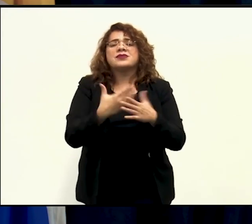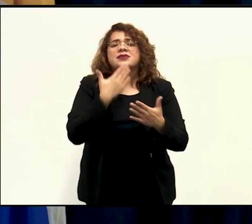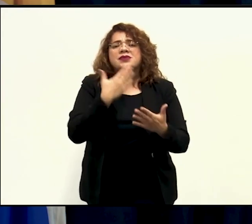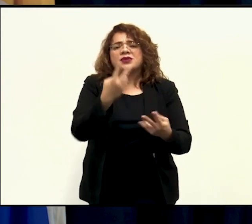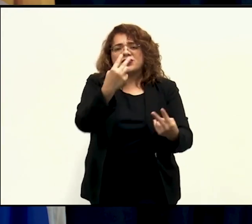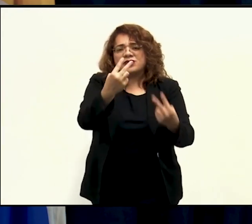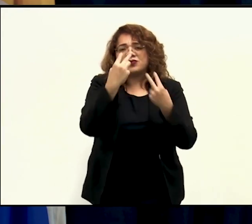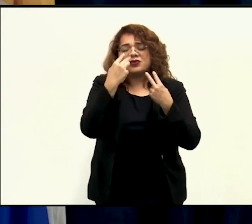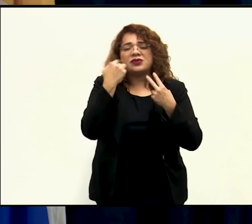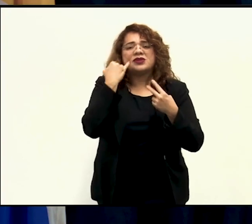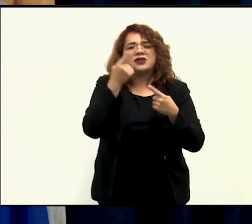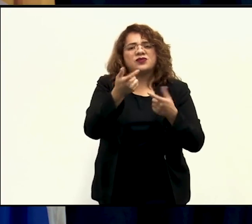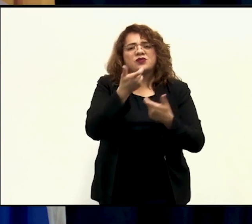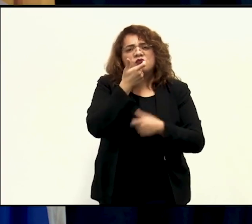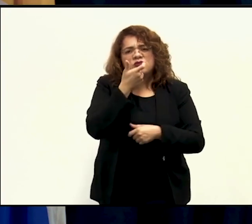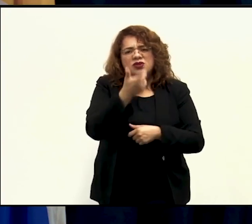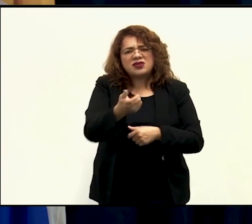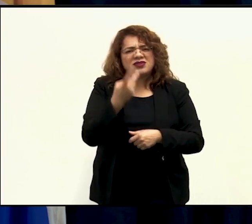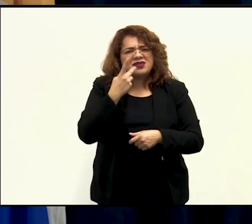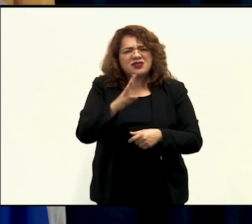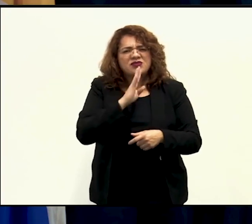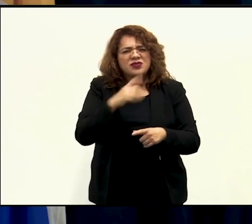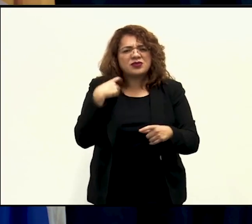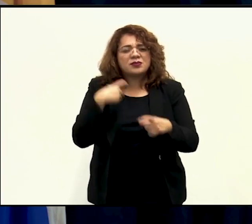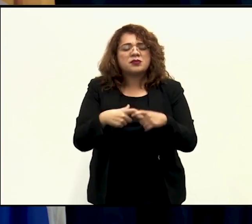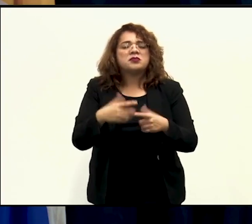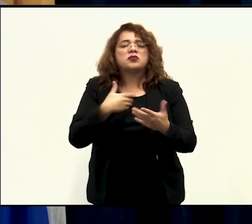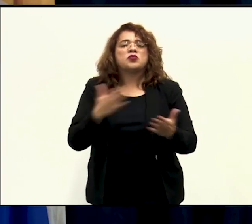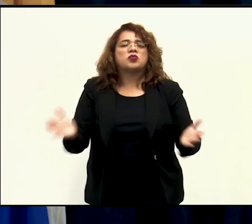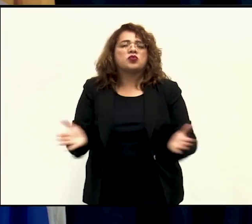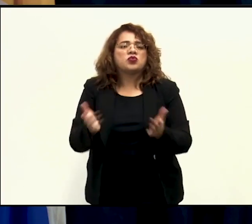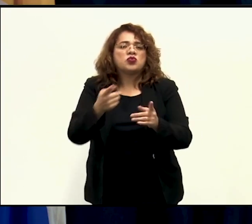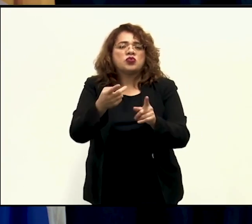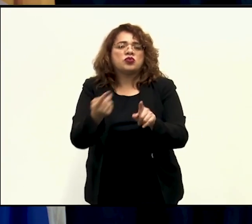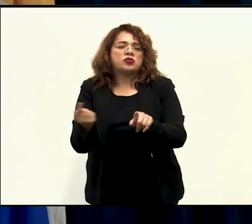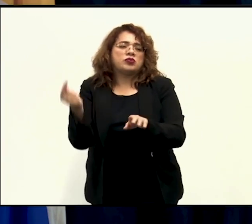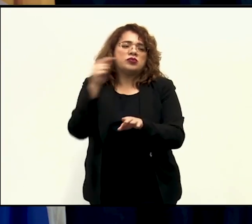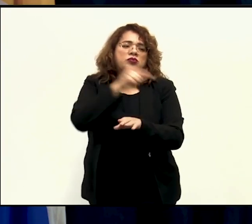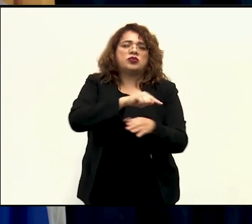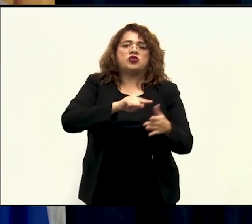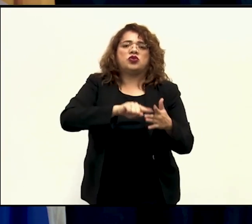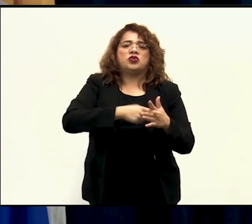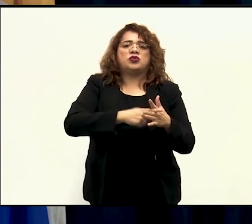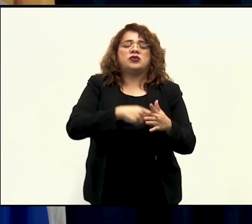If you tuned in during our Spanish translation, we recommend that you visit the city of Long Beach Facebook page